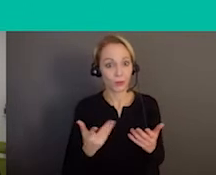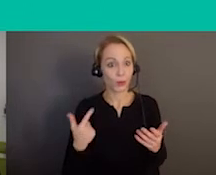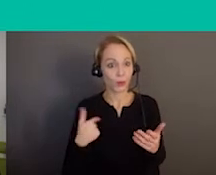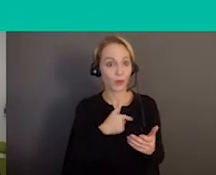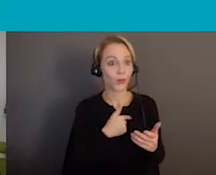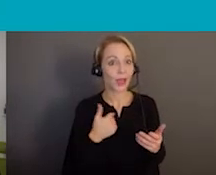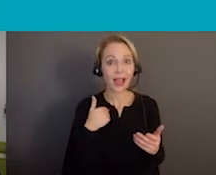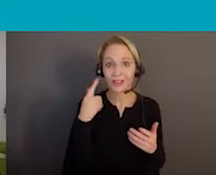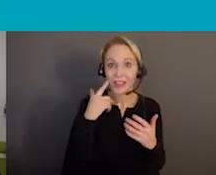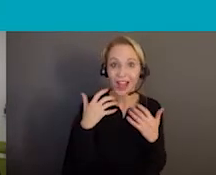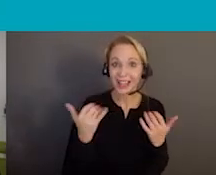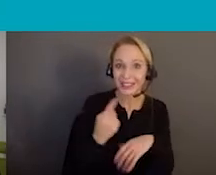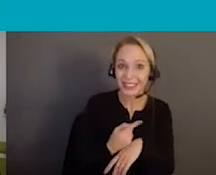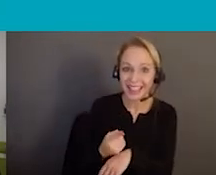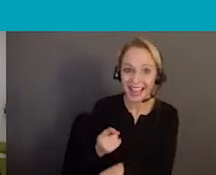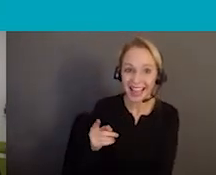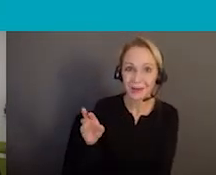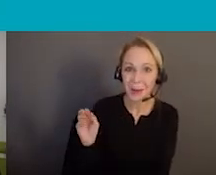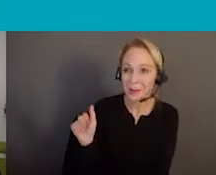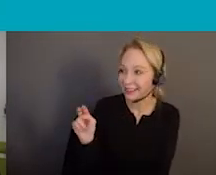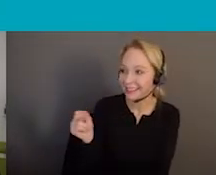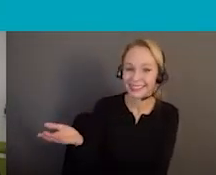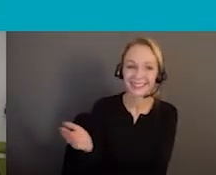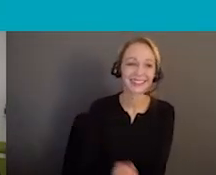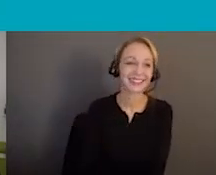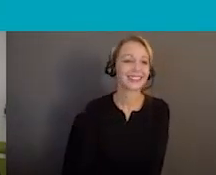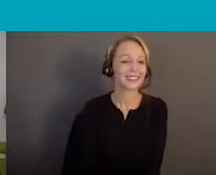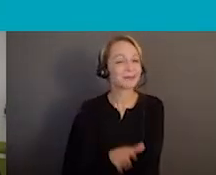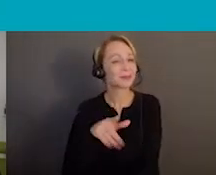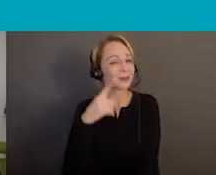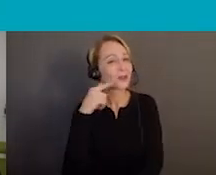WHAT HAVE WE PREPARED FOR THE AUDIENCE TODAY?